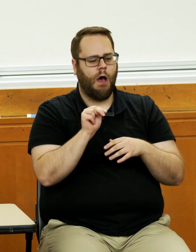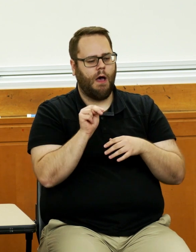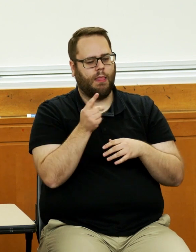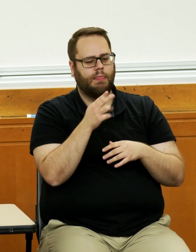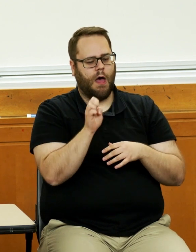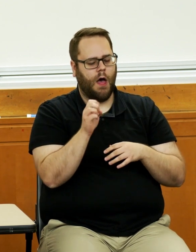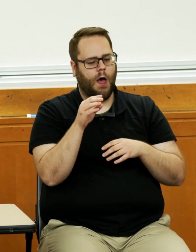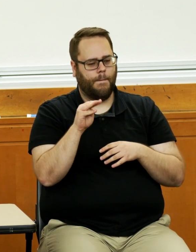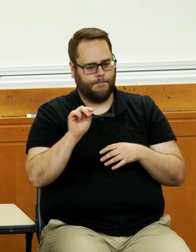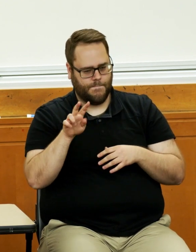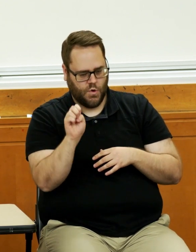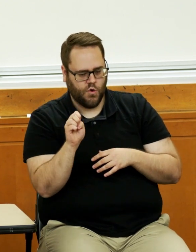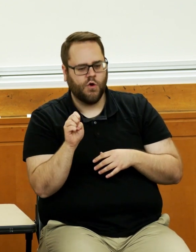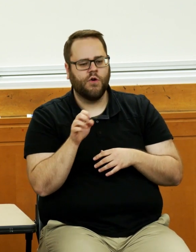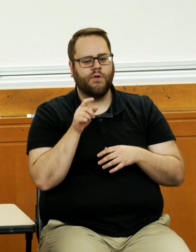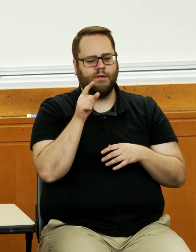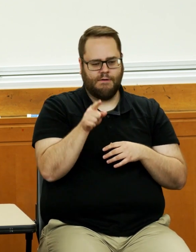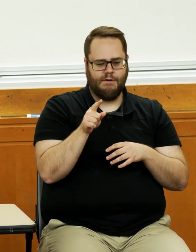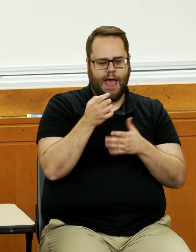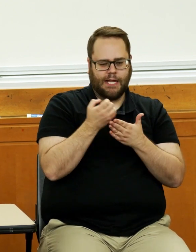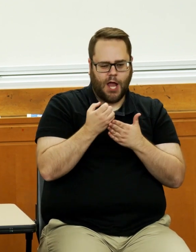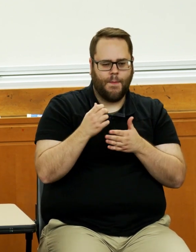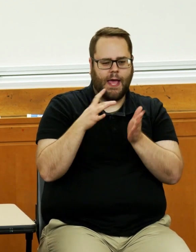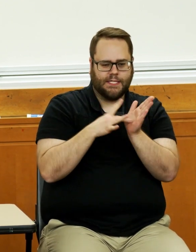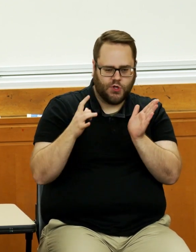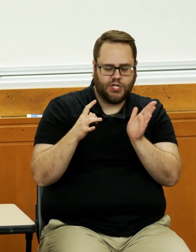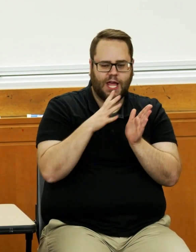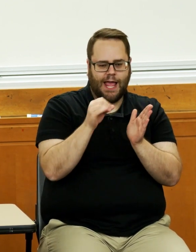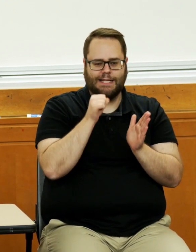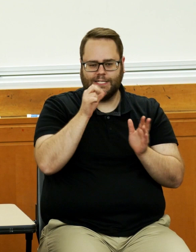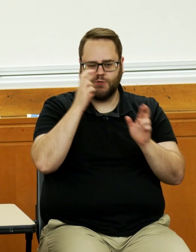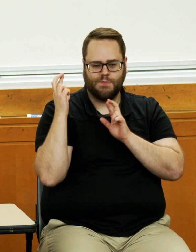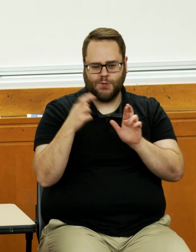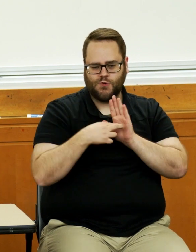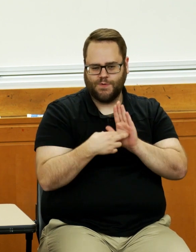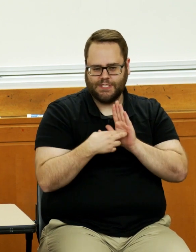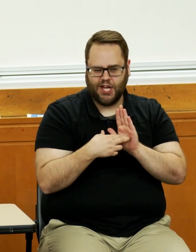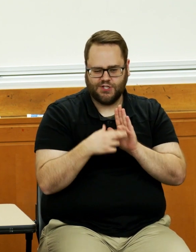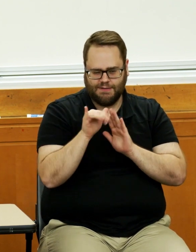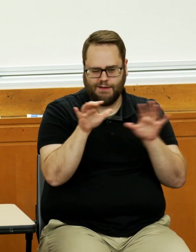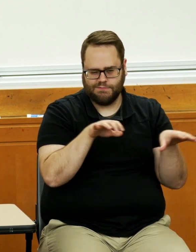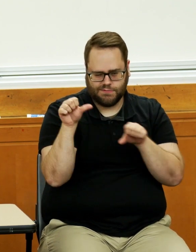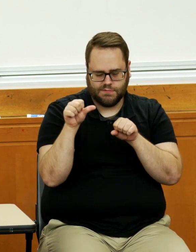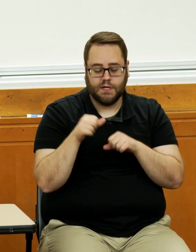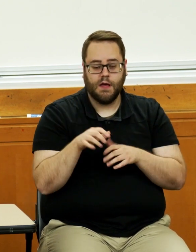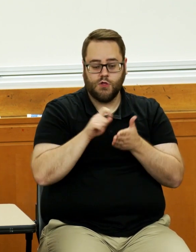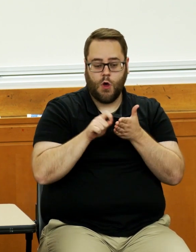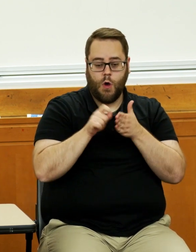as economic exploitation and disrespectful representation. The author defines and outlines